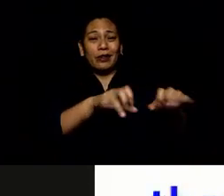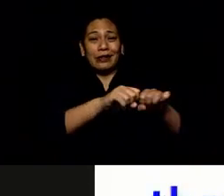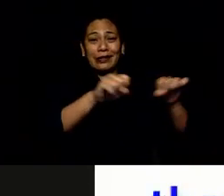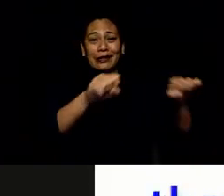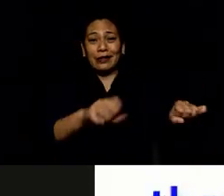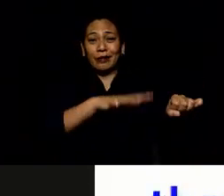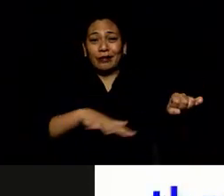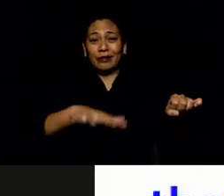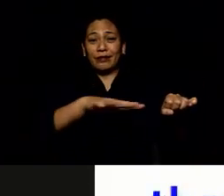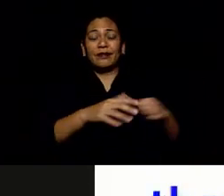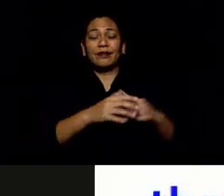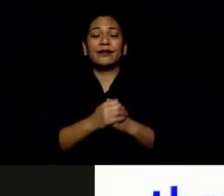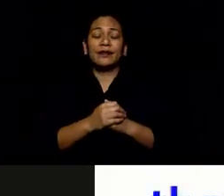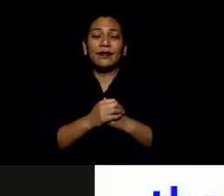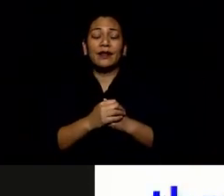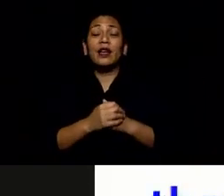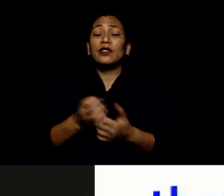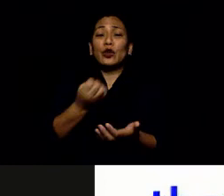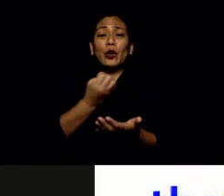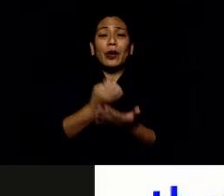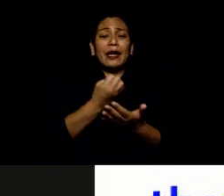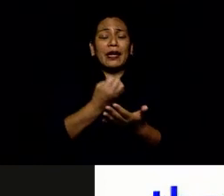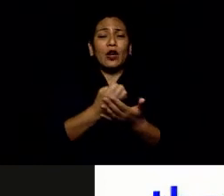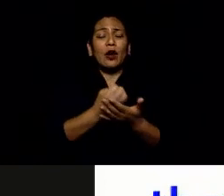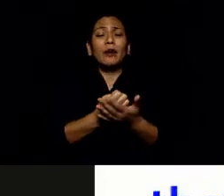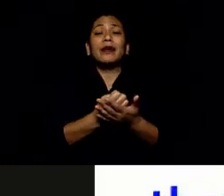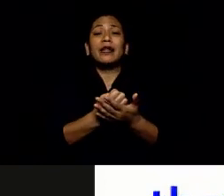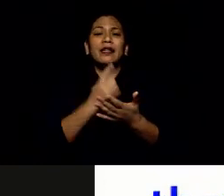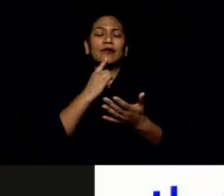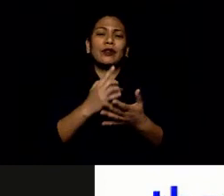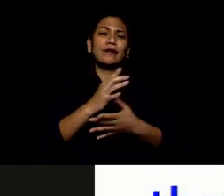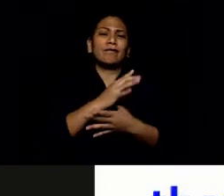So mainstream economics s a roadblock to, uh,